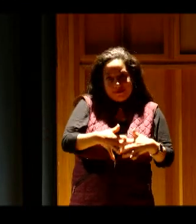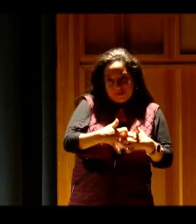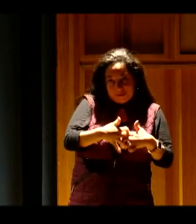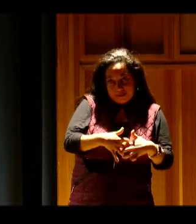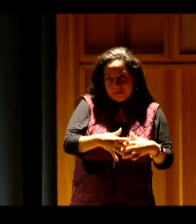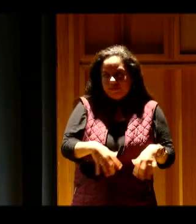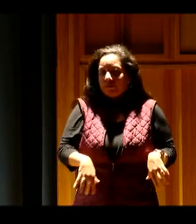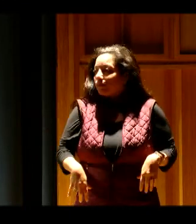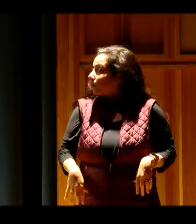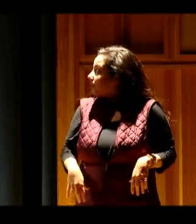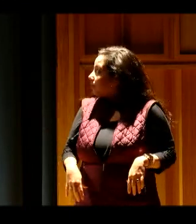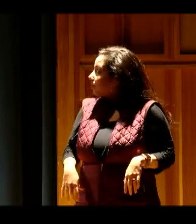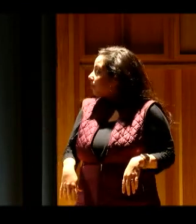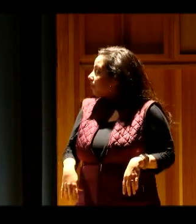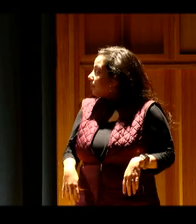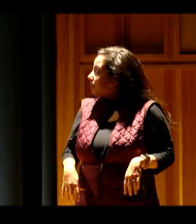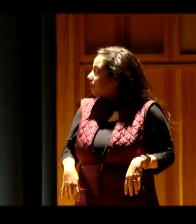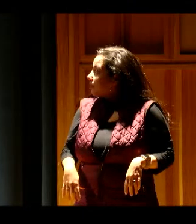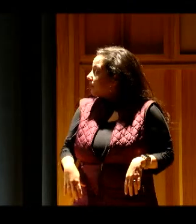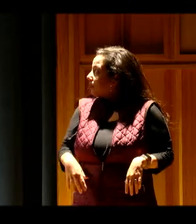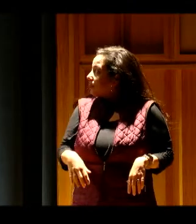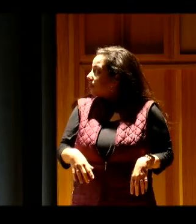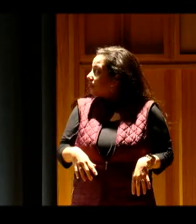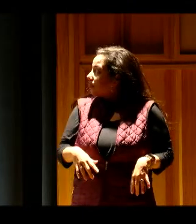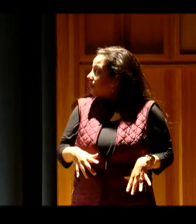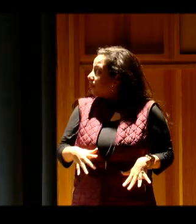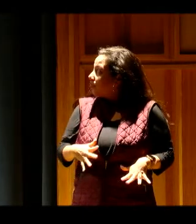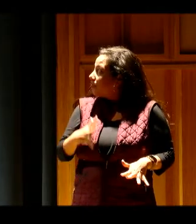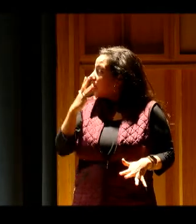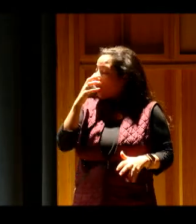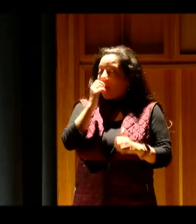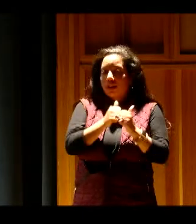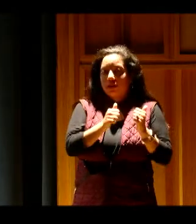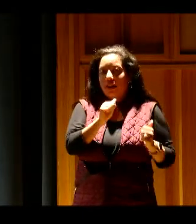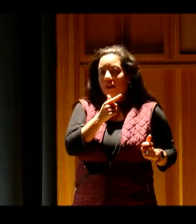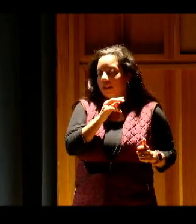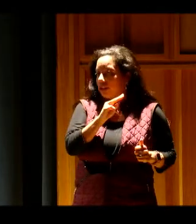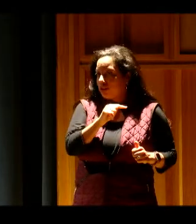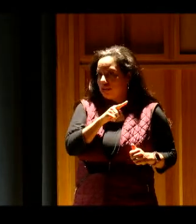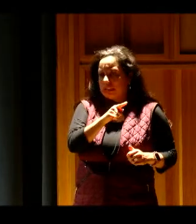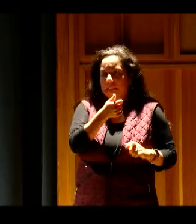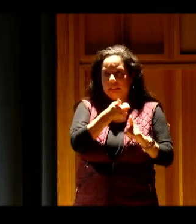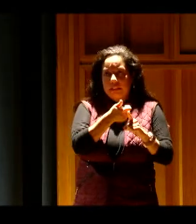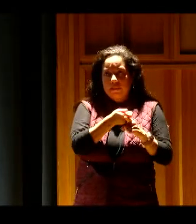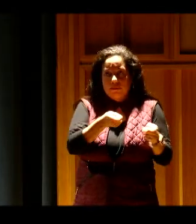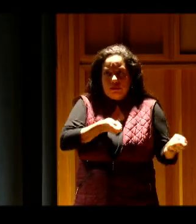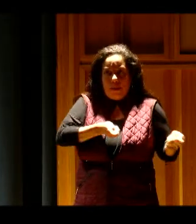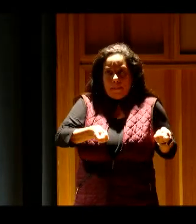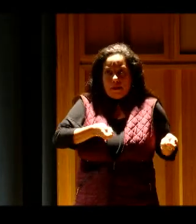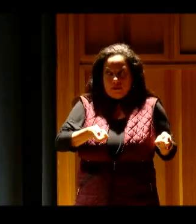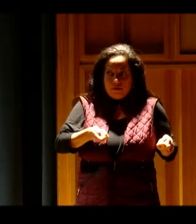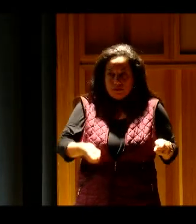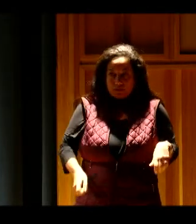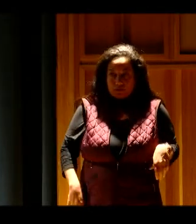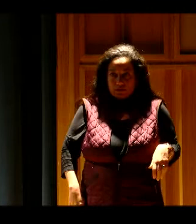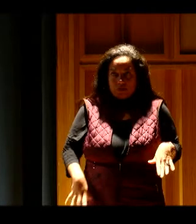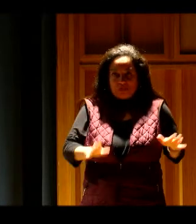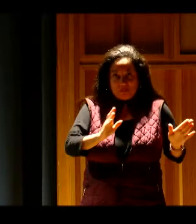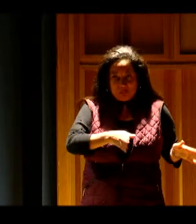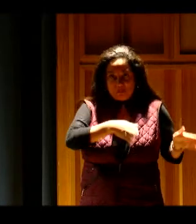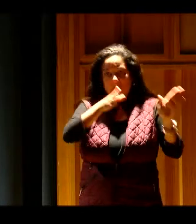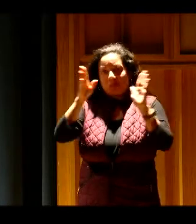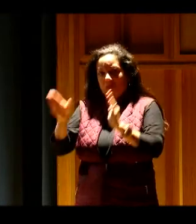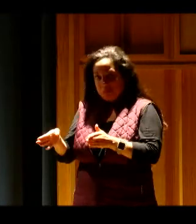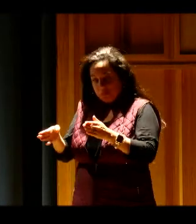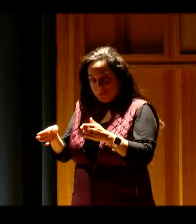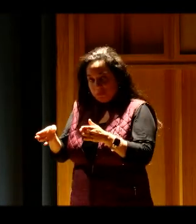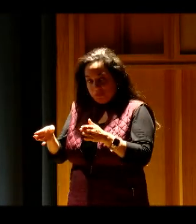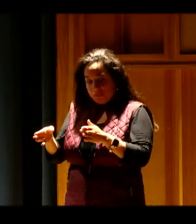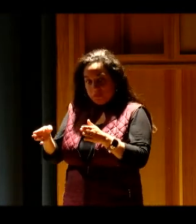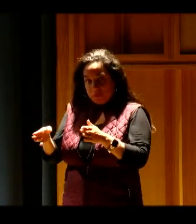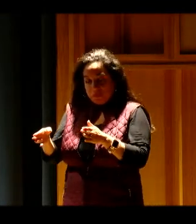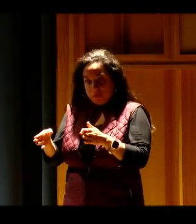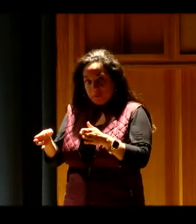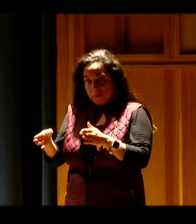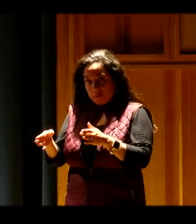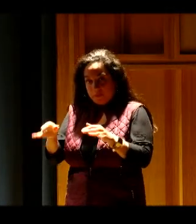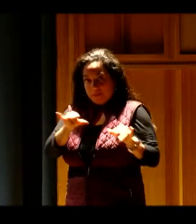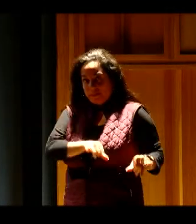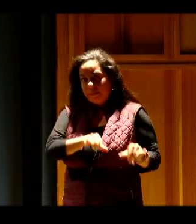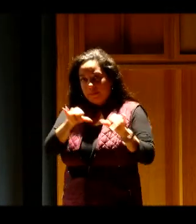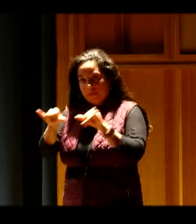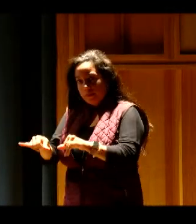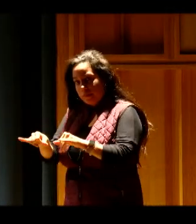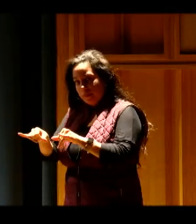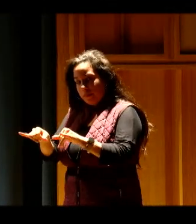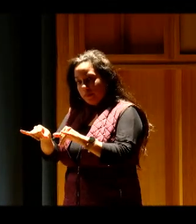It's a hostile agent, it is to be dominant, and we have exactly the same kinds of parallel narratives around